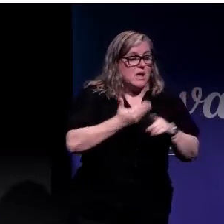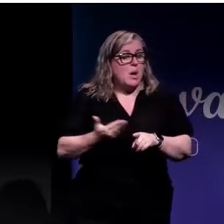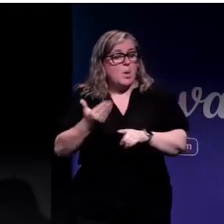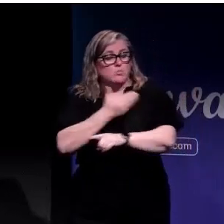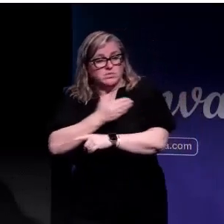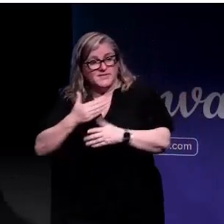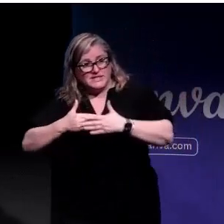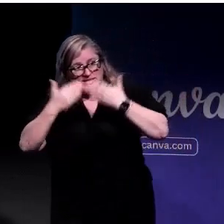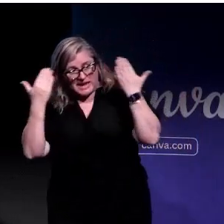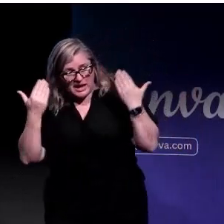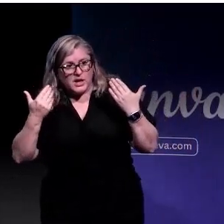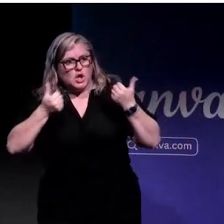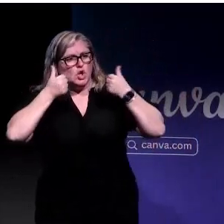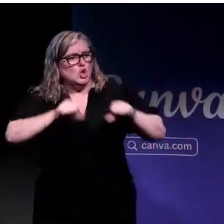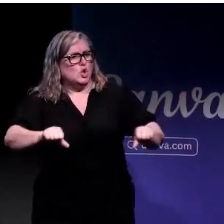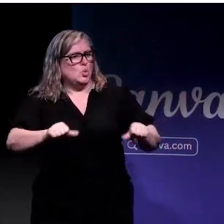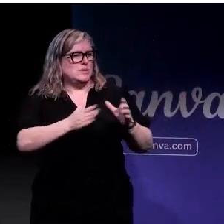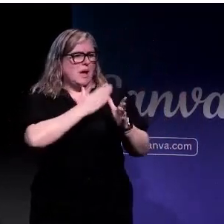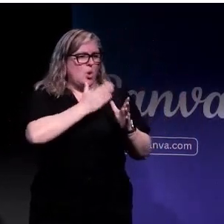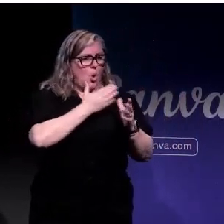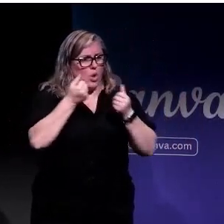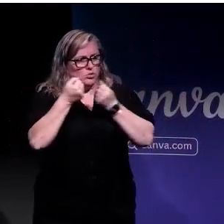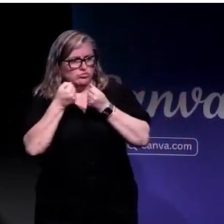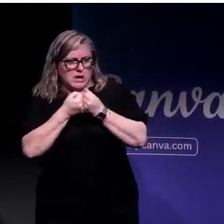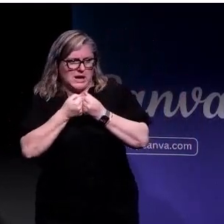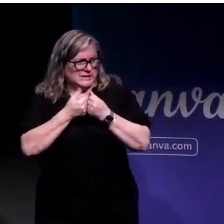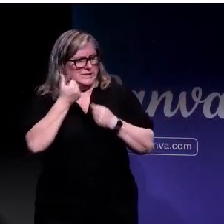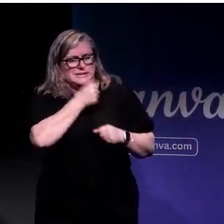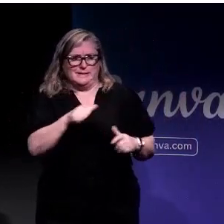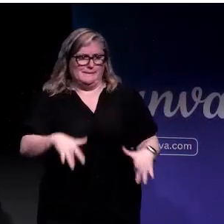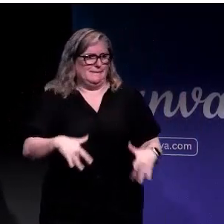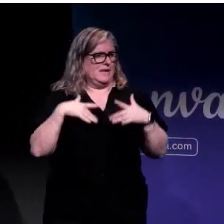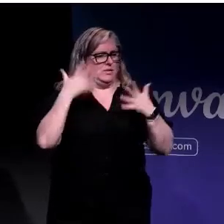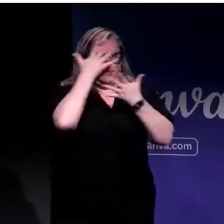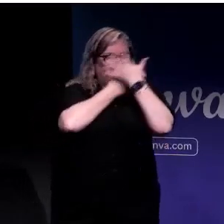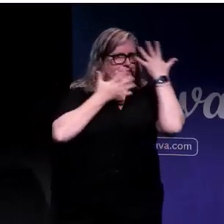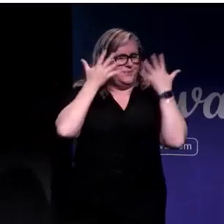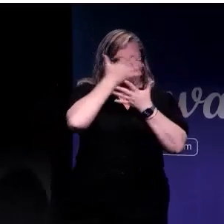So the million dollar question is, how does intoxication affect digital interaction?